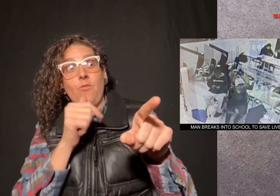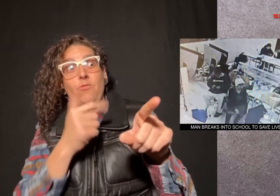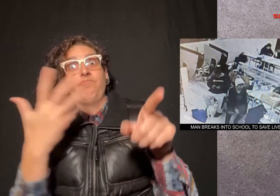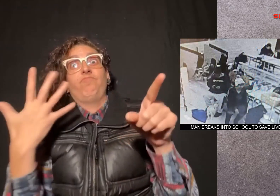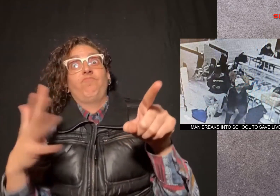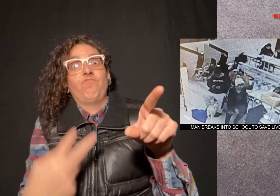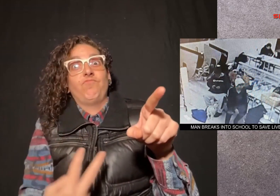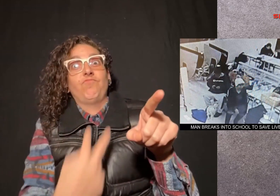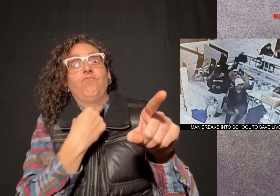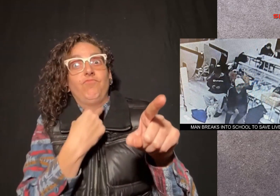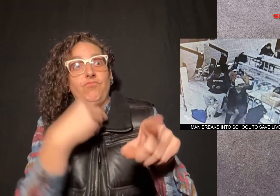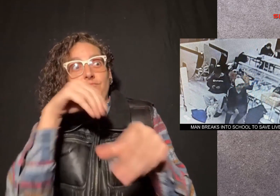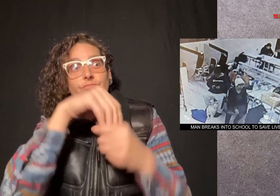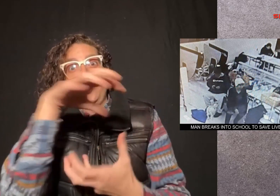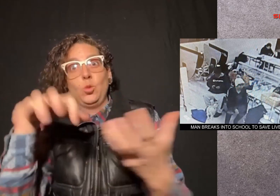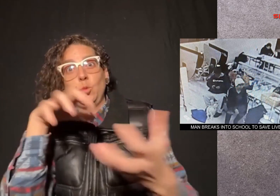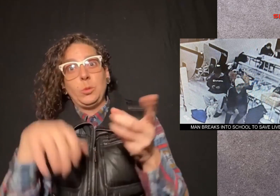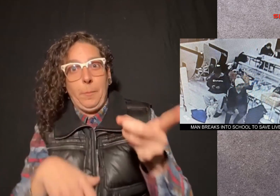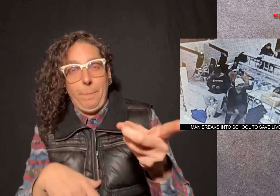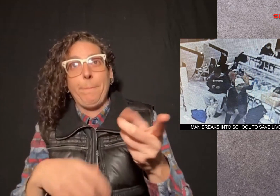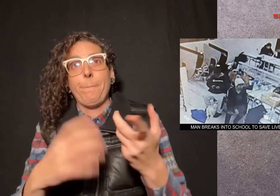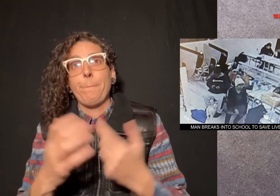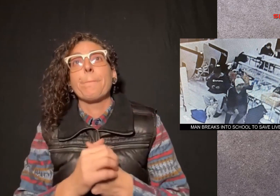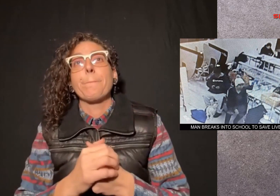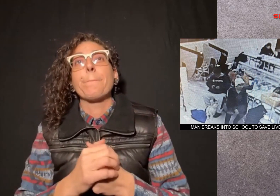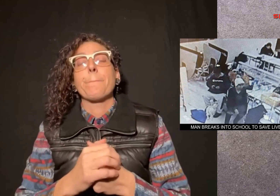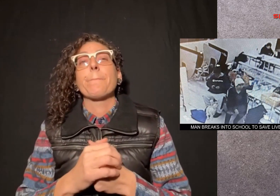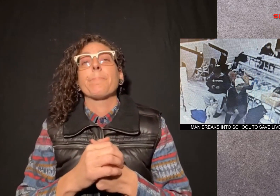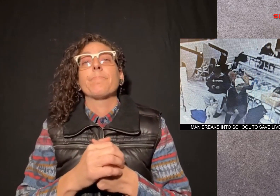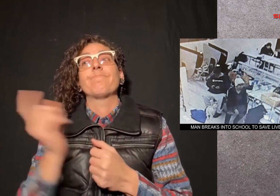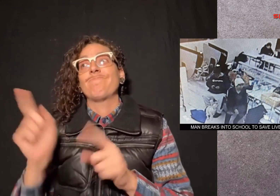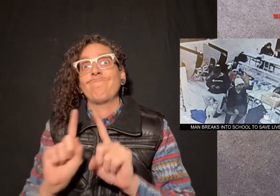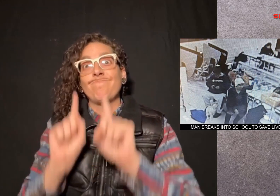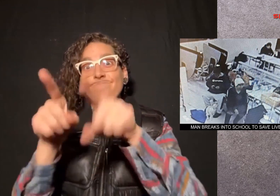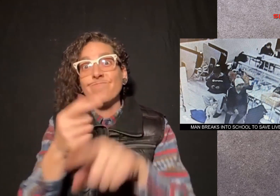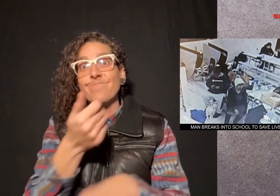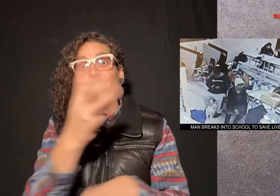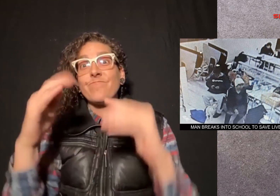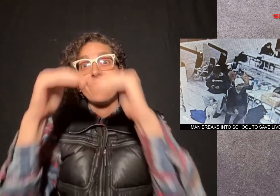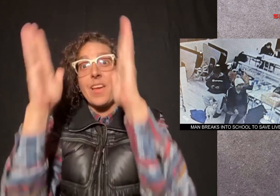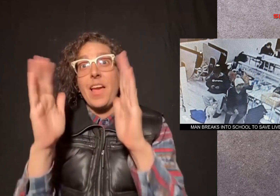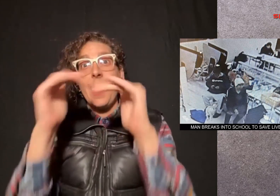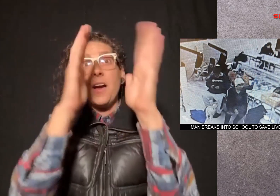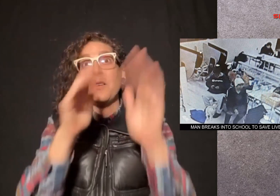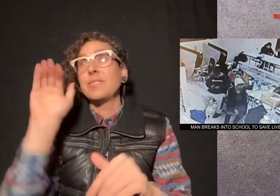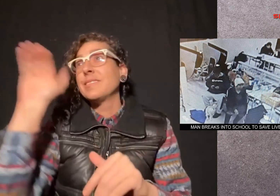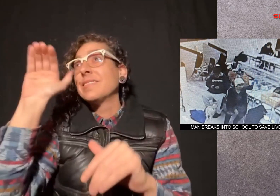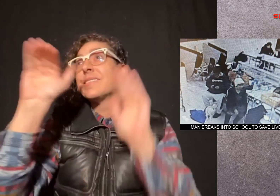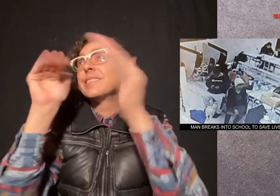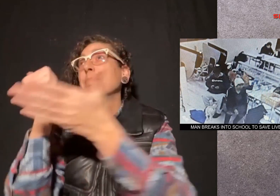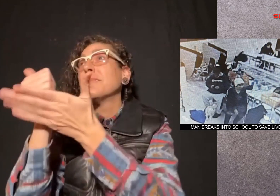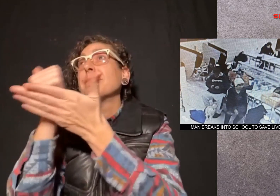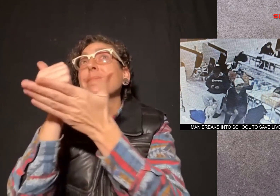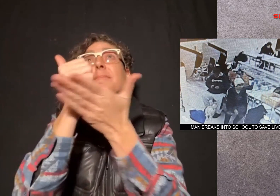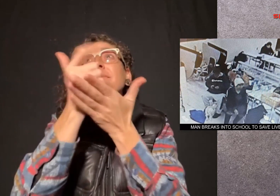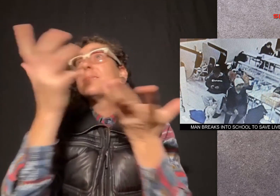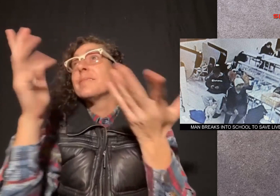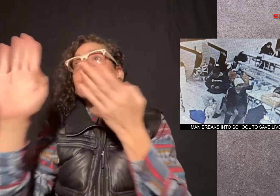friend who was trapped in the storm he went to several houses begging for help but was